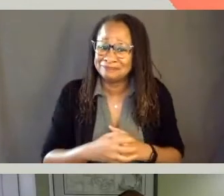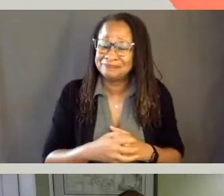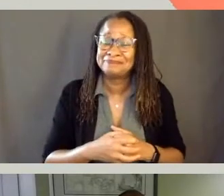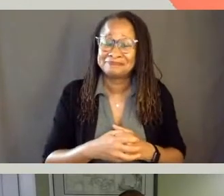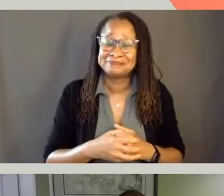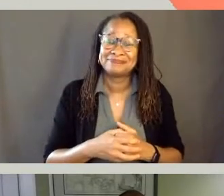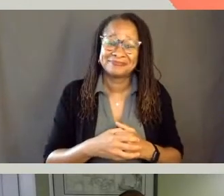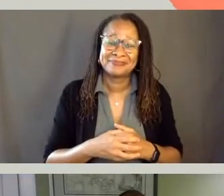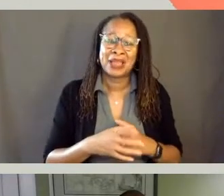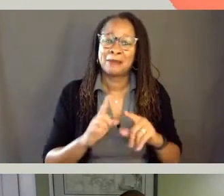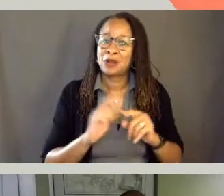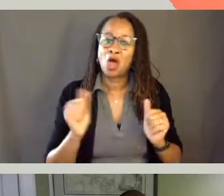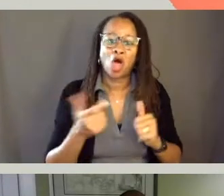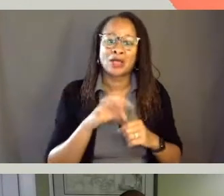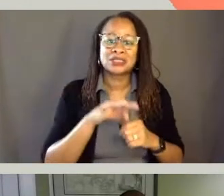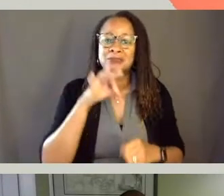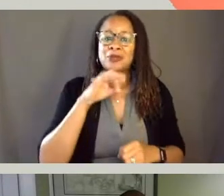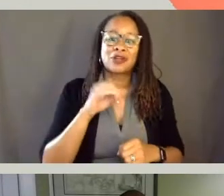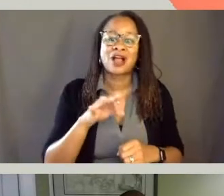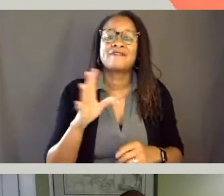but it was all in the spirit of hearing each other.